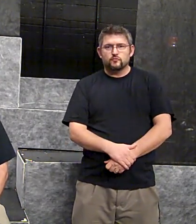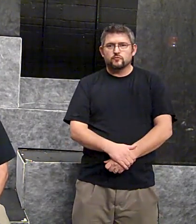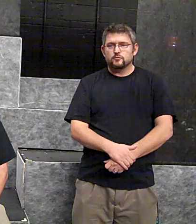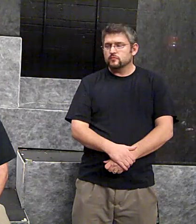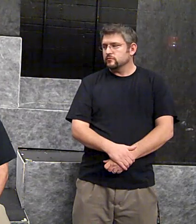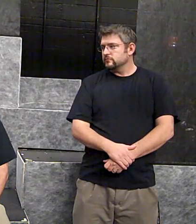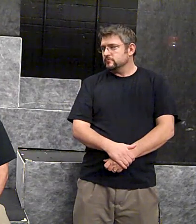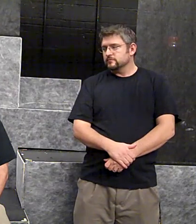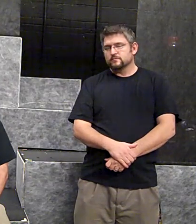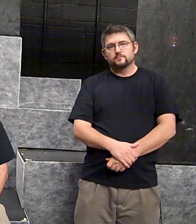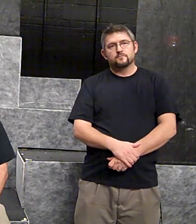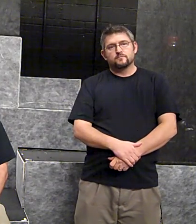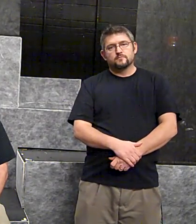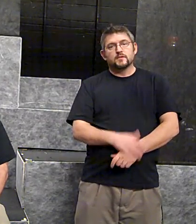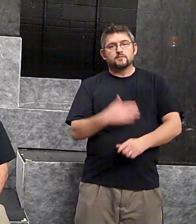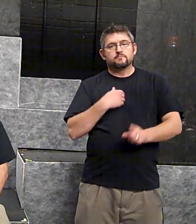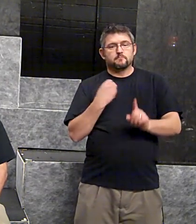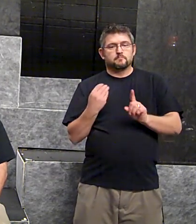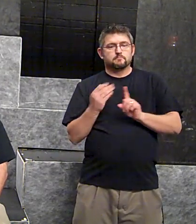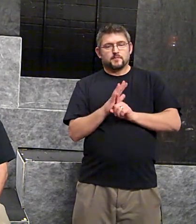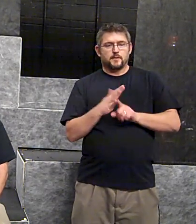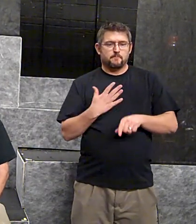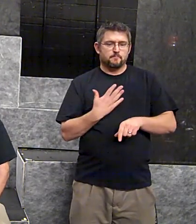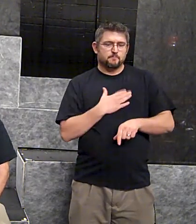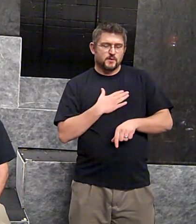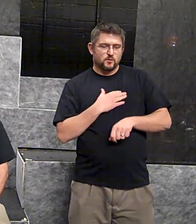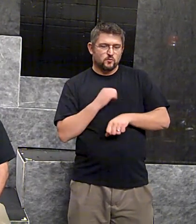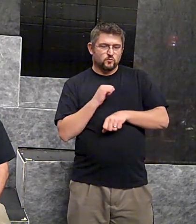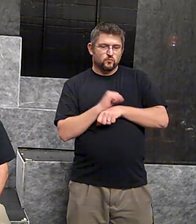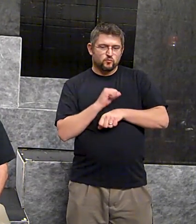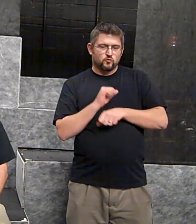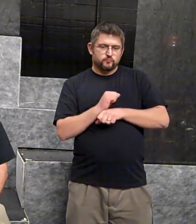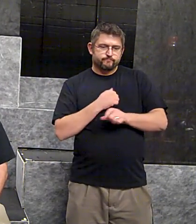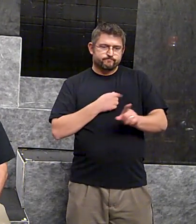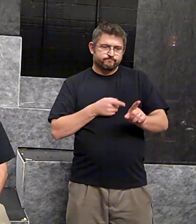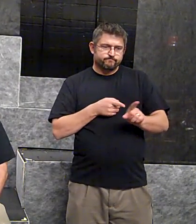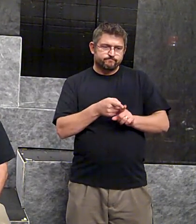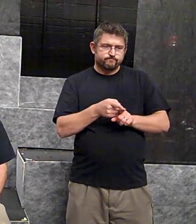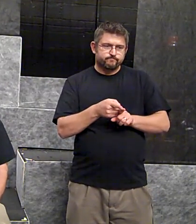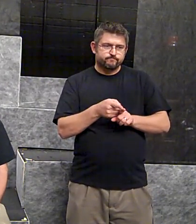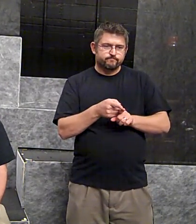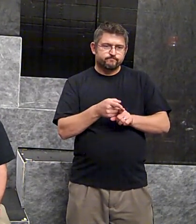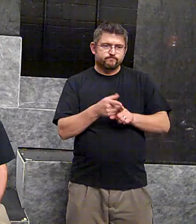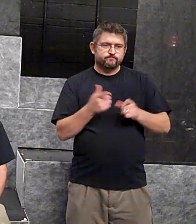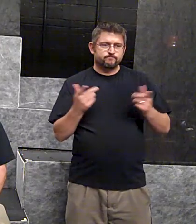It has impacted my work mainly in that in the movement end of it